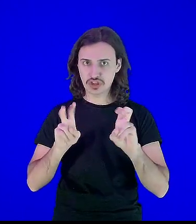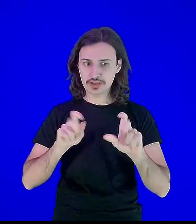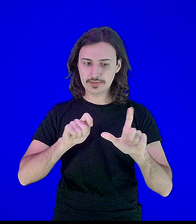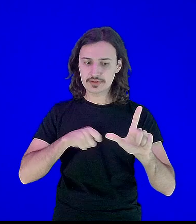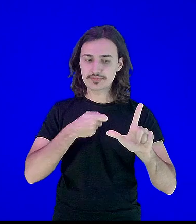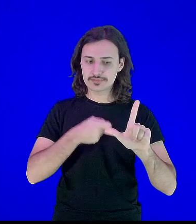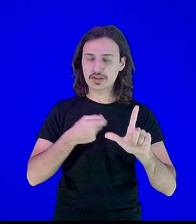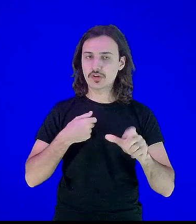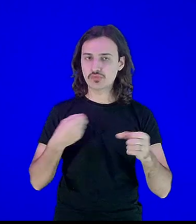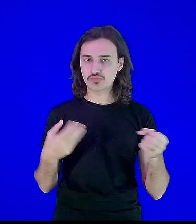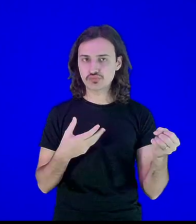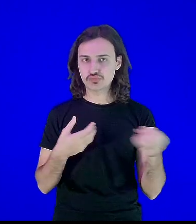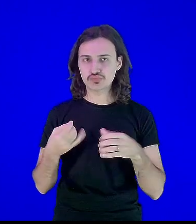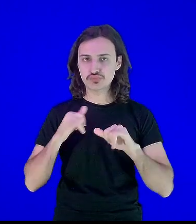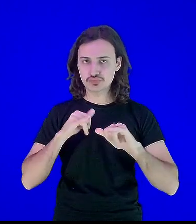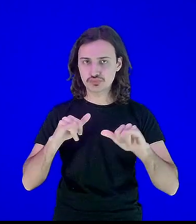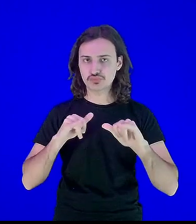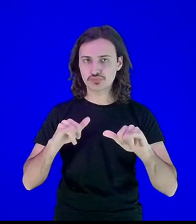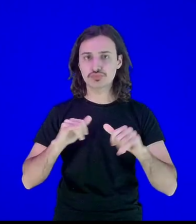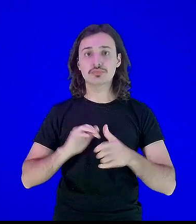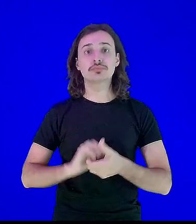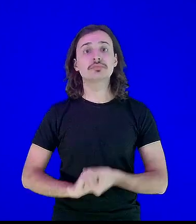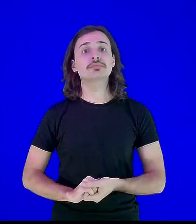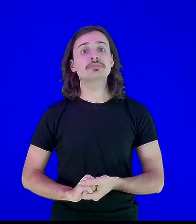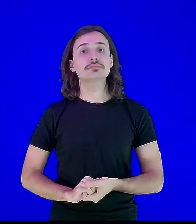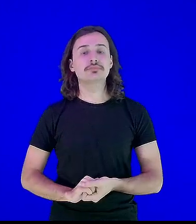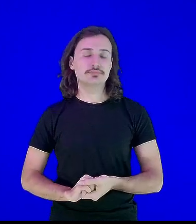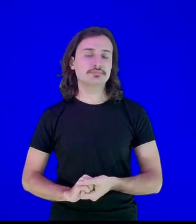so, this is it for the demonstration